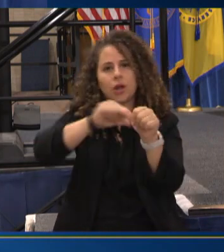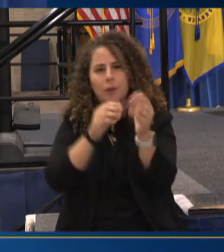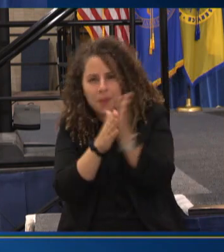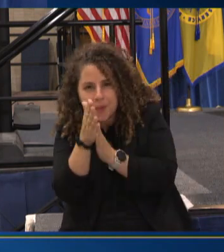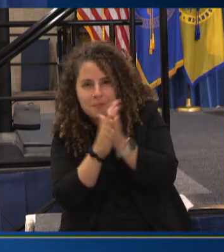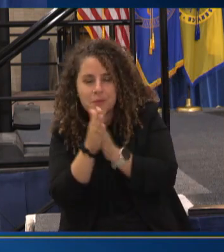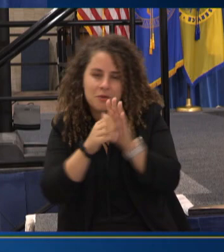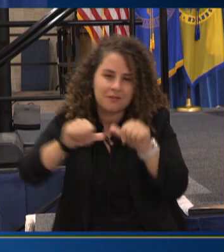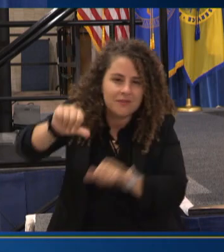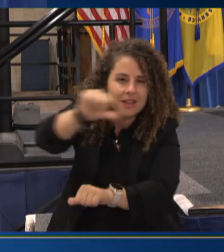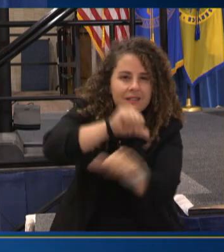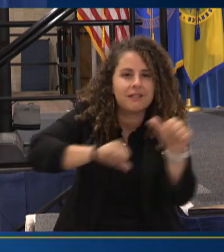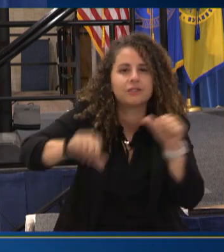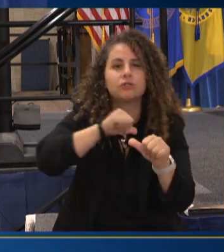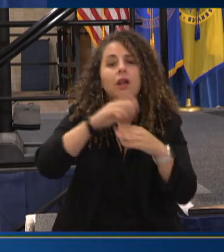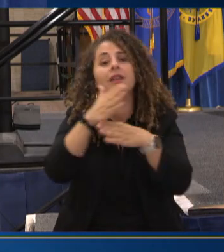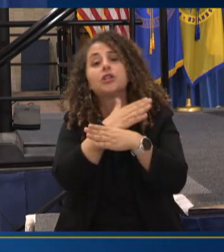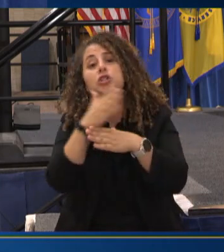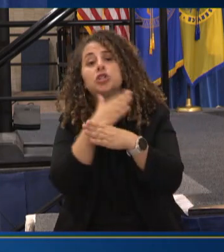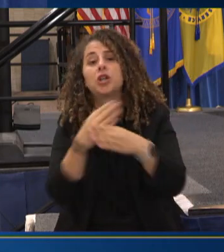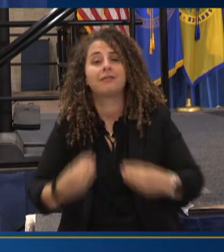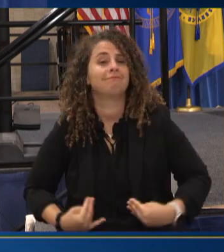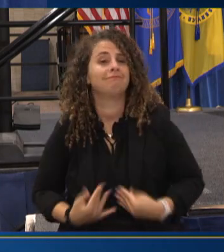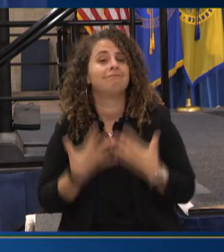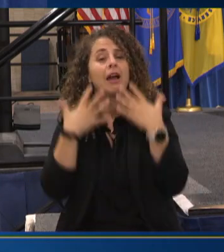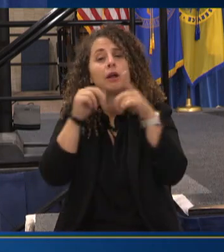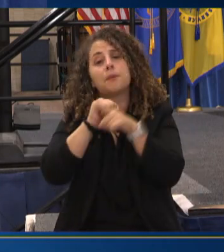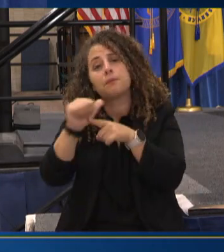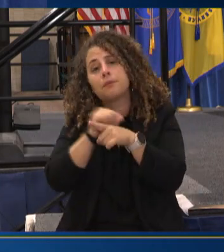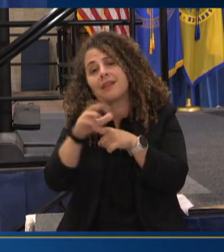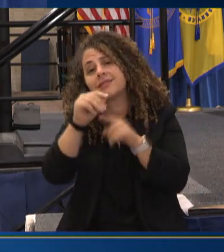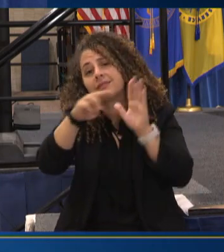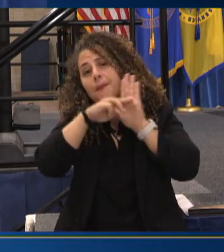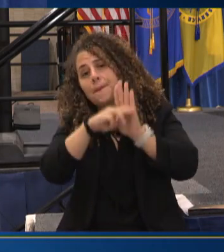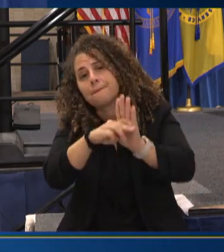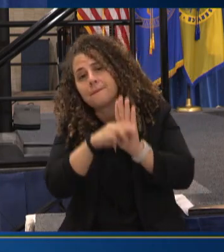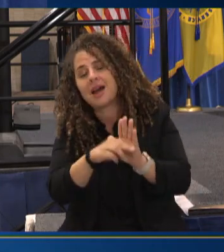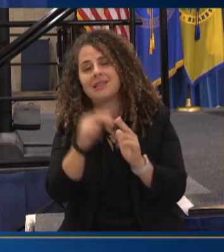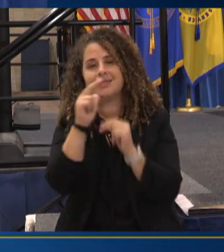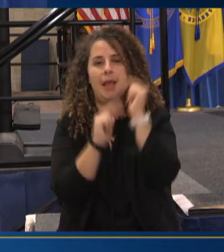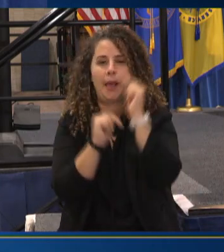each other, we'll share inspiring practices and models, and build